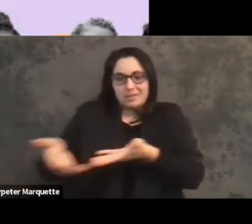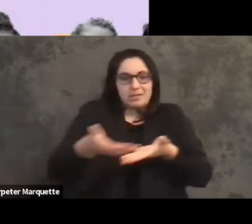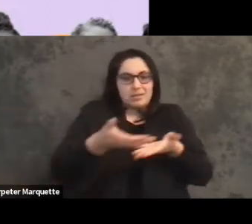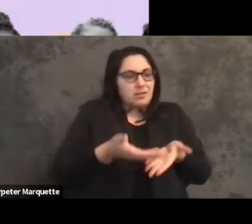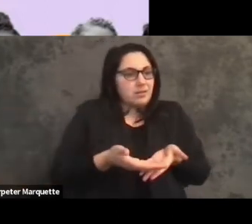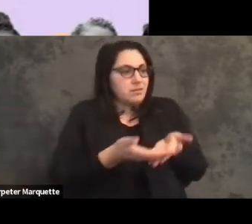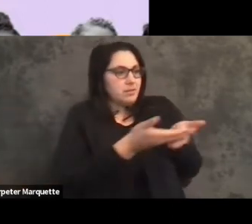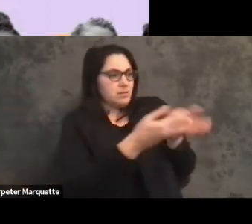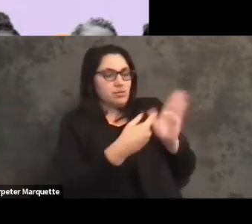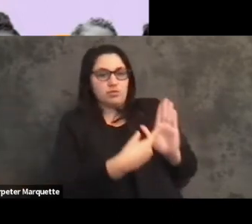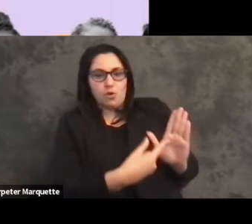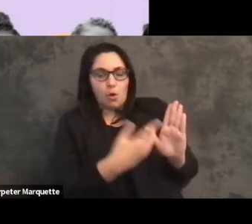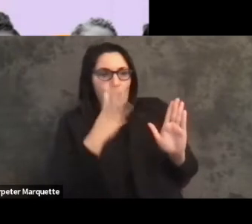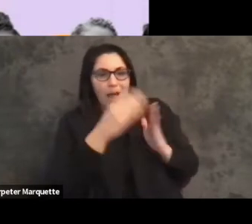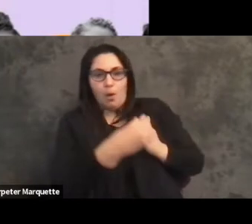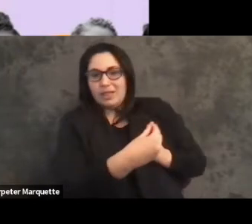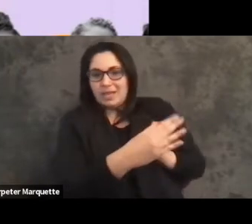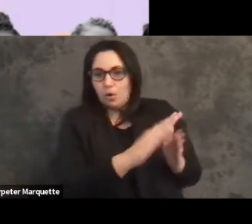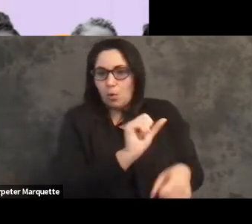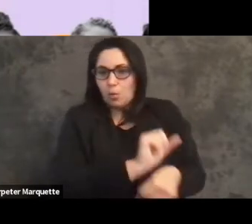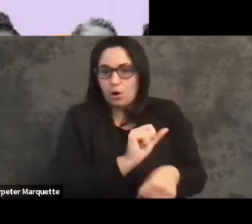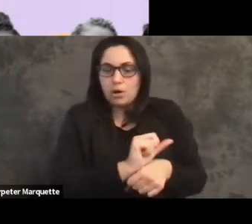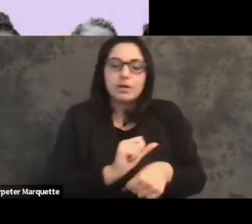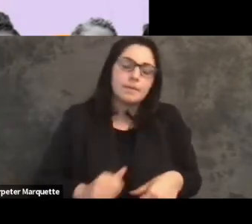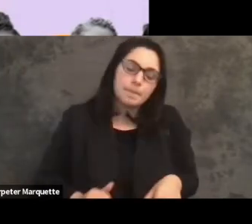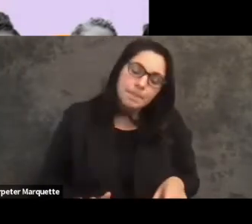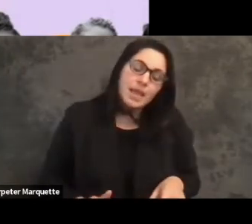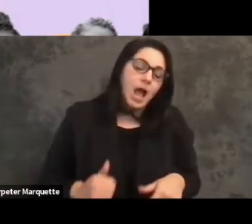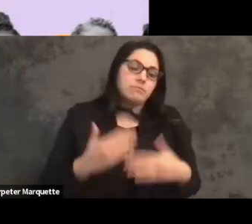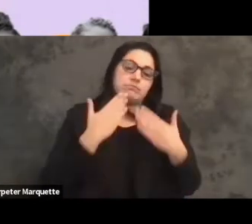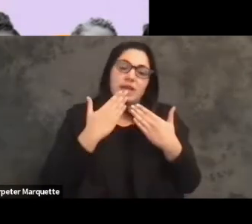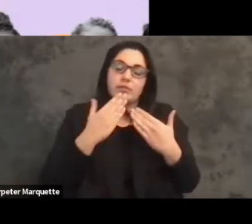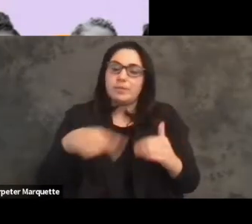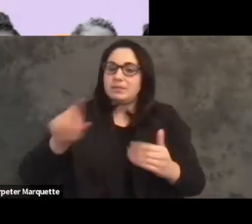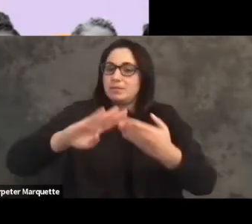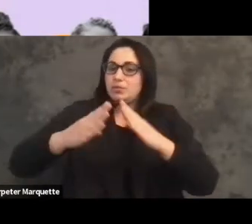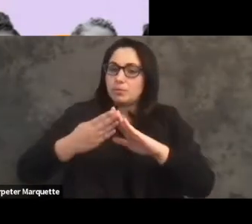who are most harmed by intersecting systems of oppression at the very center of our work.